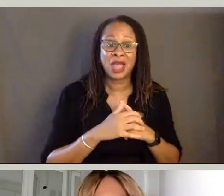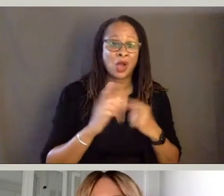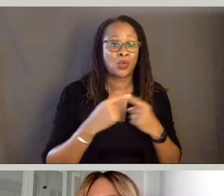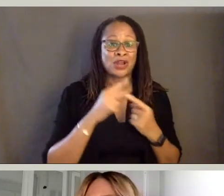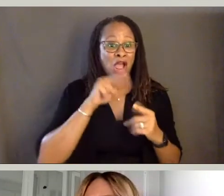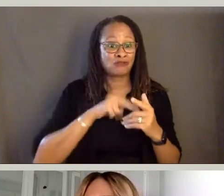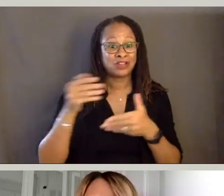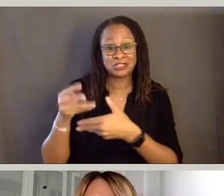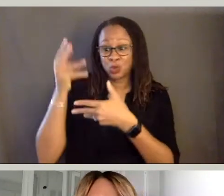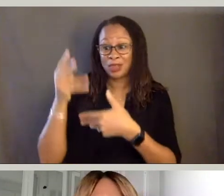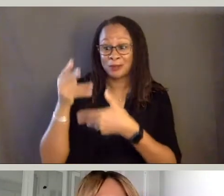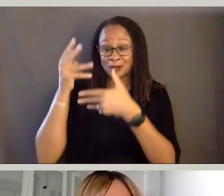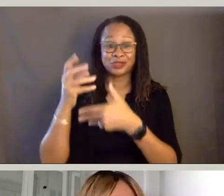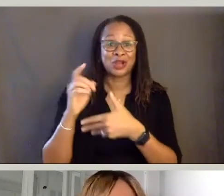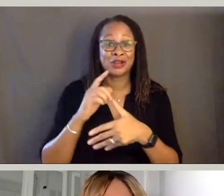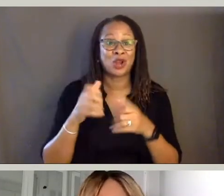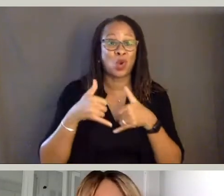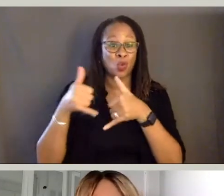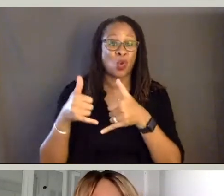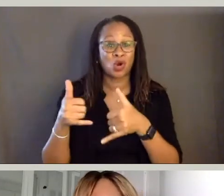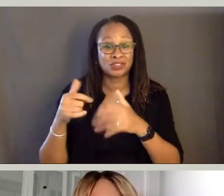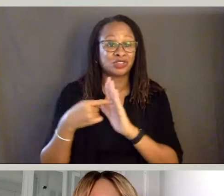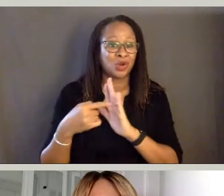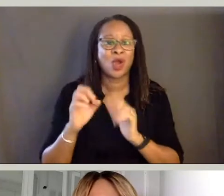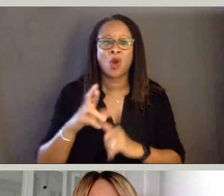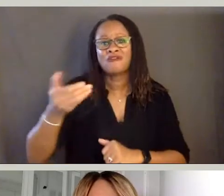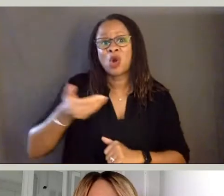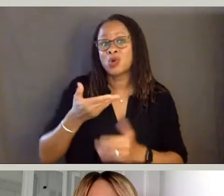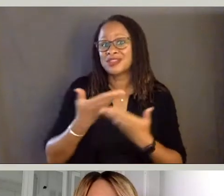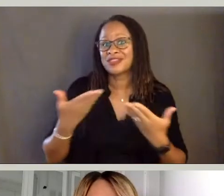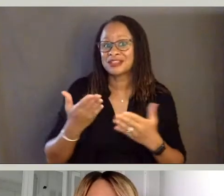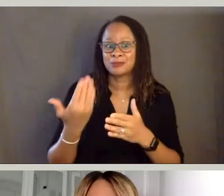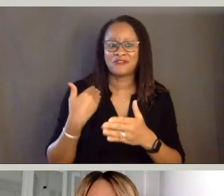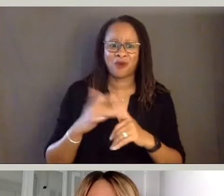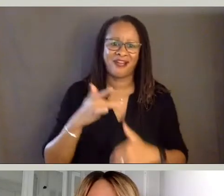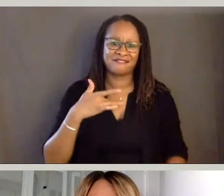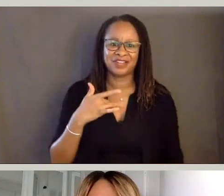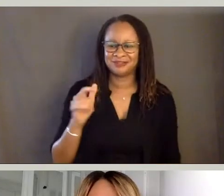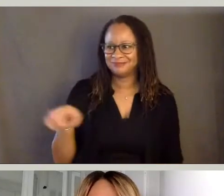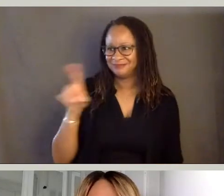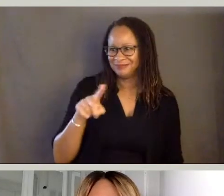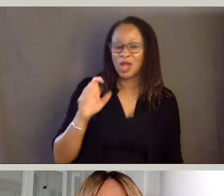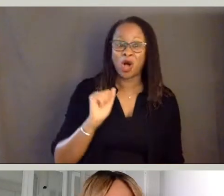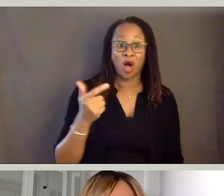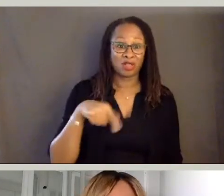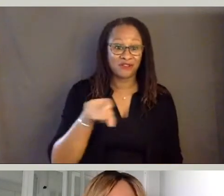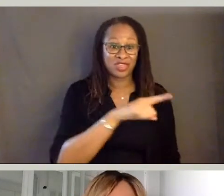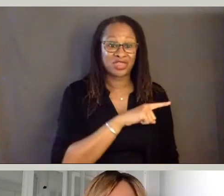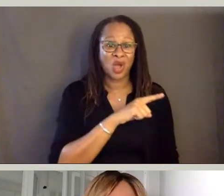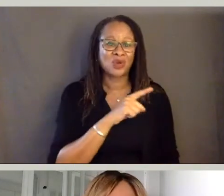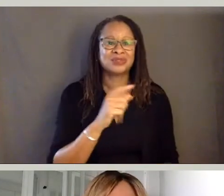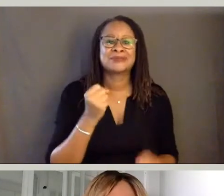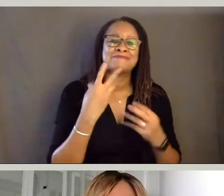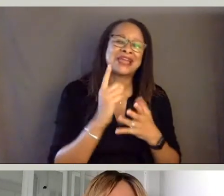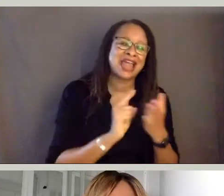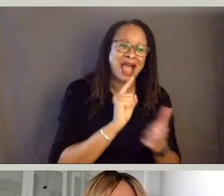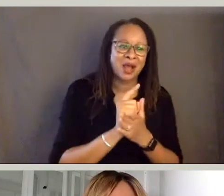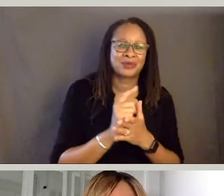at an award show or I've hosted things before, I feel like all of those many, many hours have prepared me.